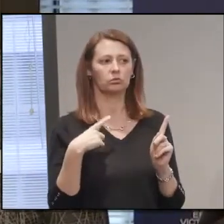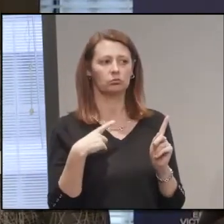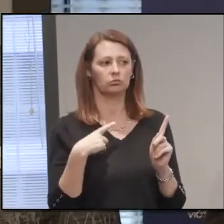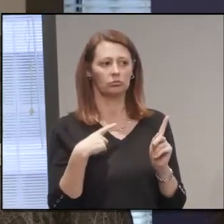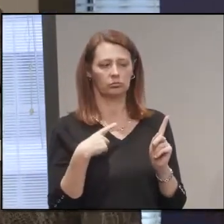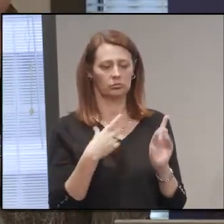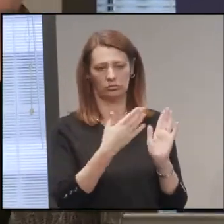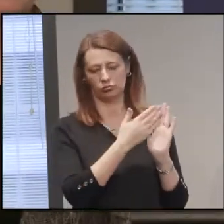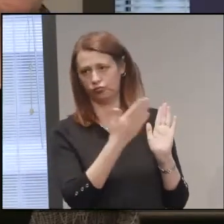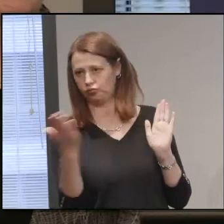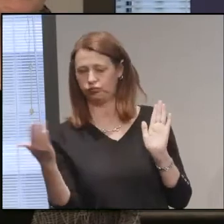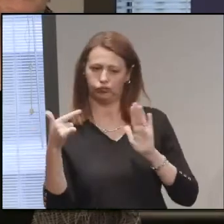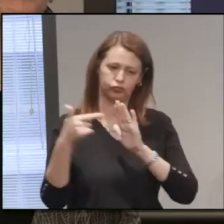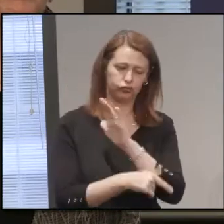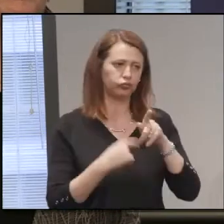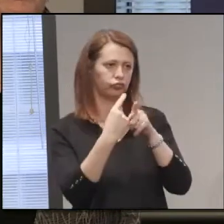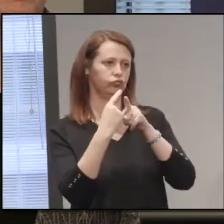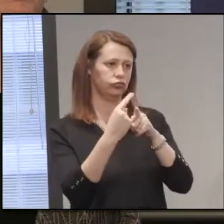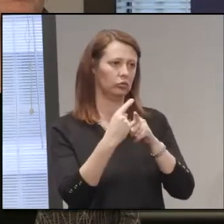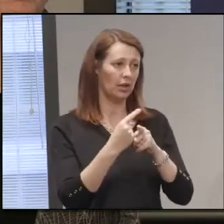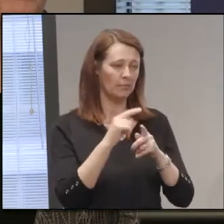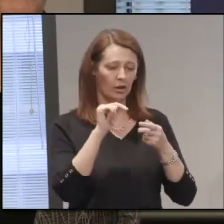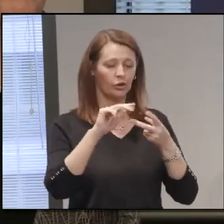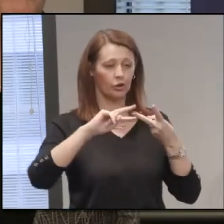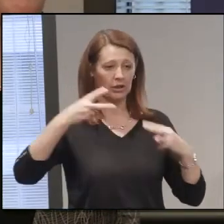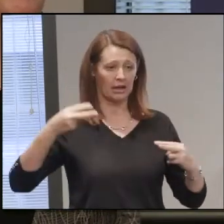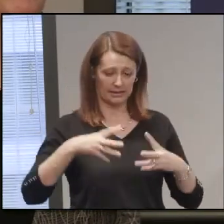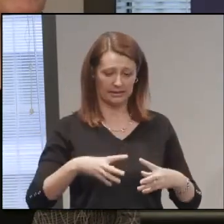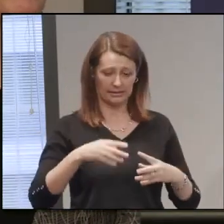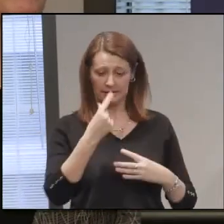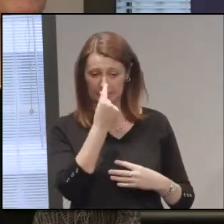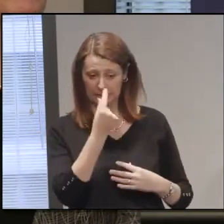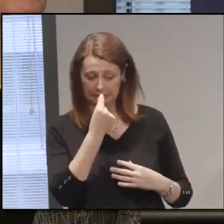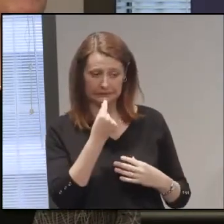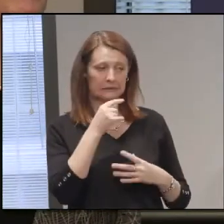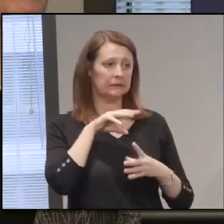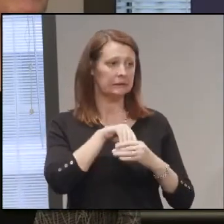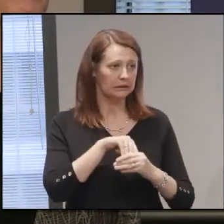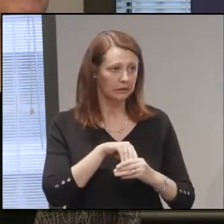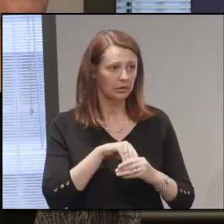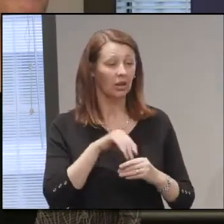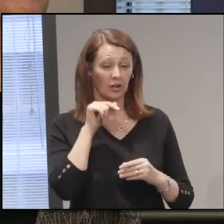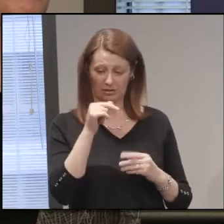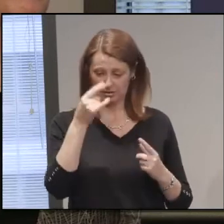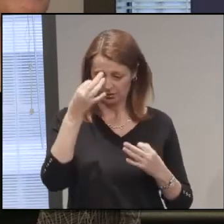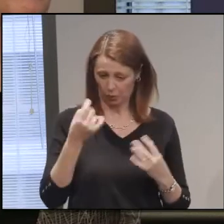long and complex talk, but genetic susceptibility is a major factor in determining who gets disease